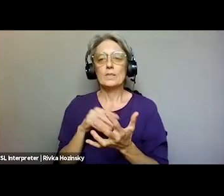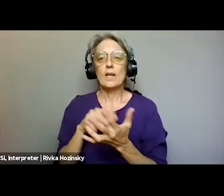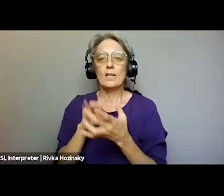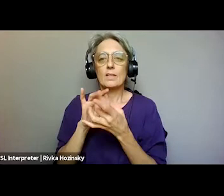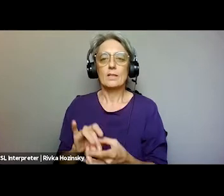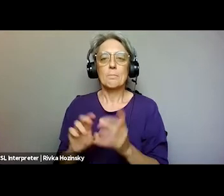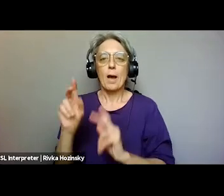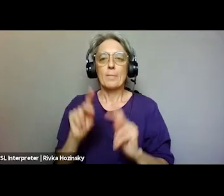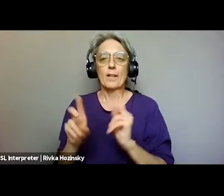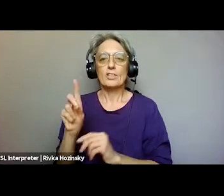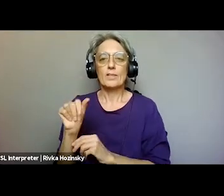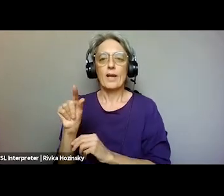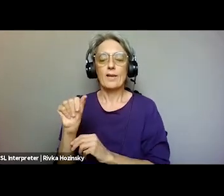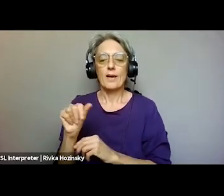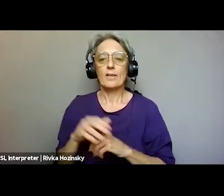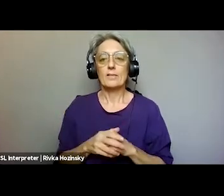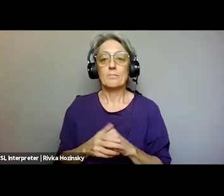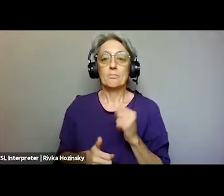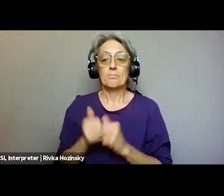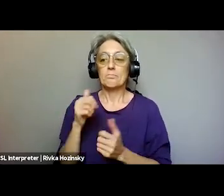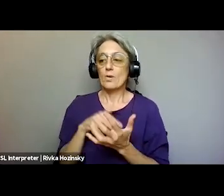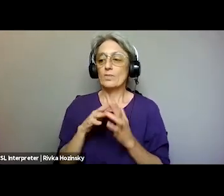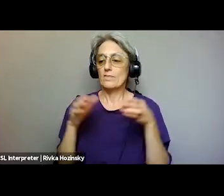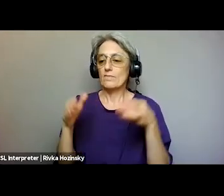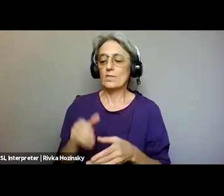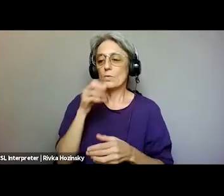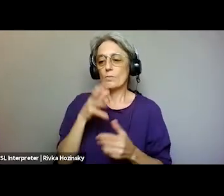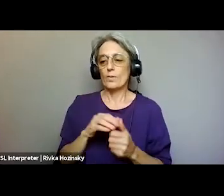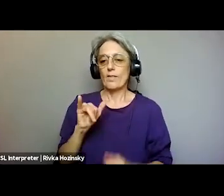that do exist are mostly focused on women with intellectual and developmental disabilities.